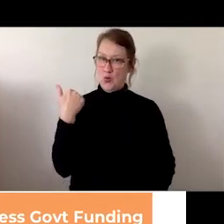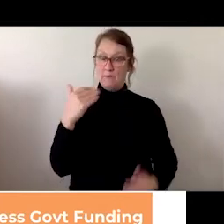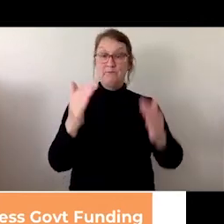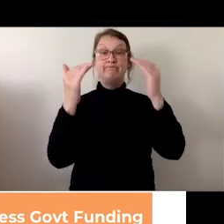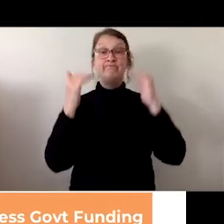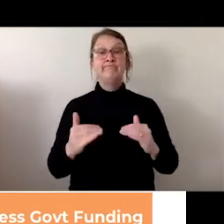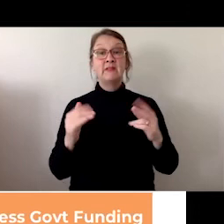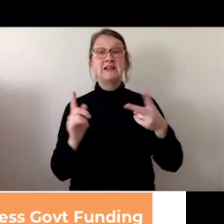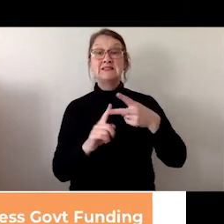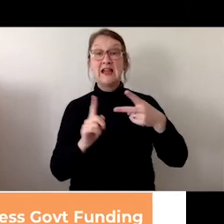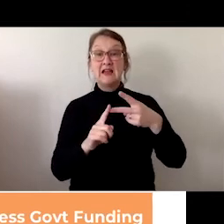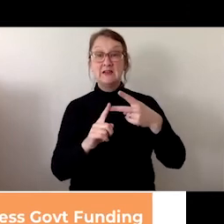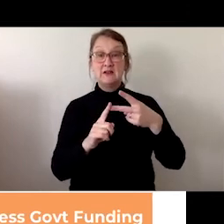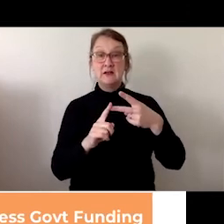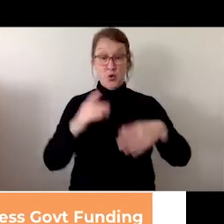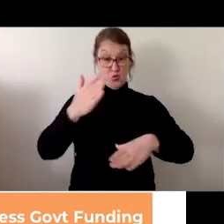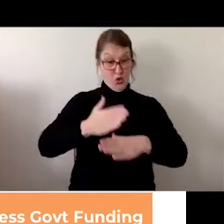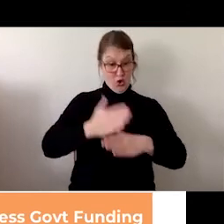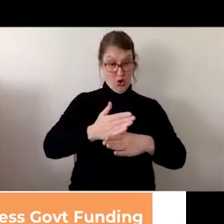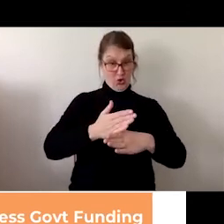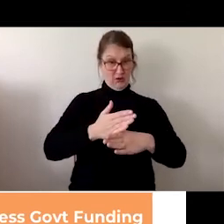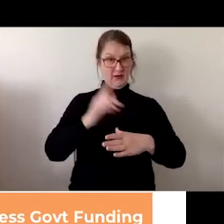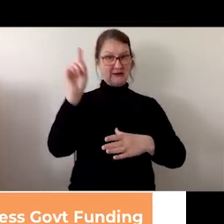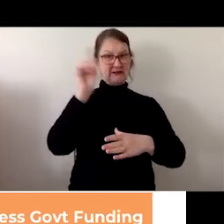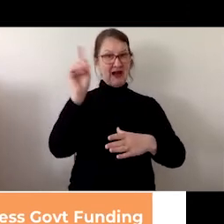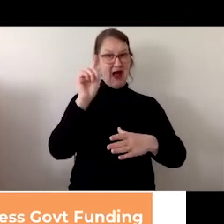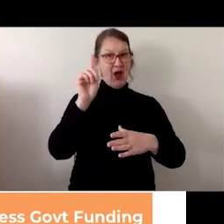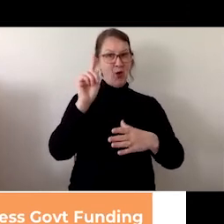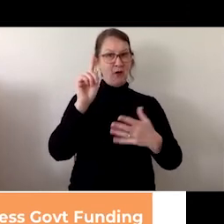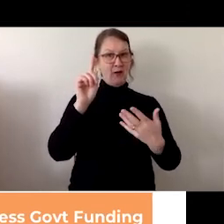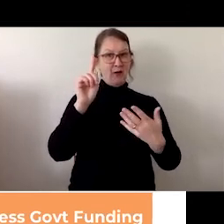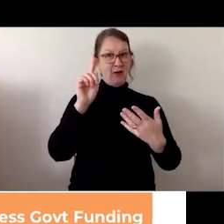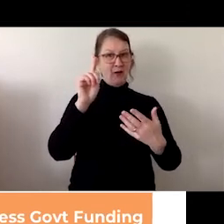Basically, this is not just sometimes working at home and sometimes working in the office -